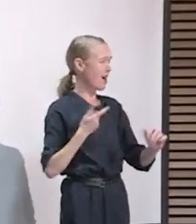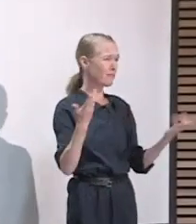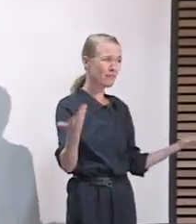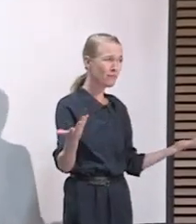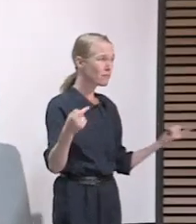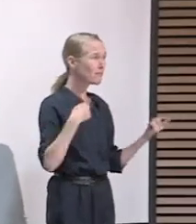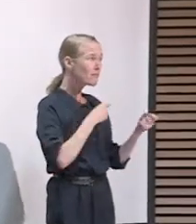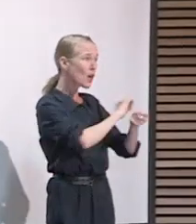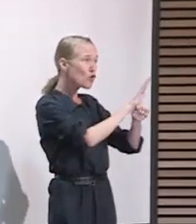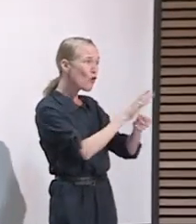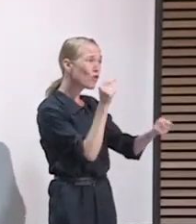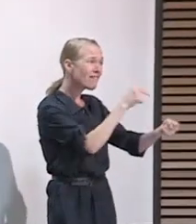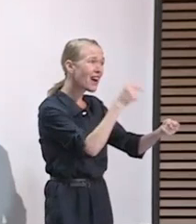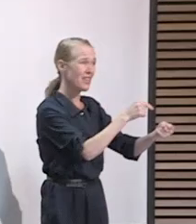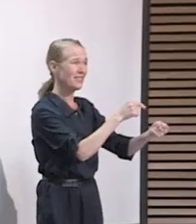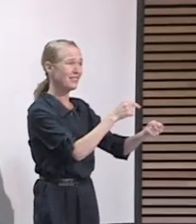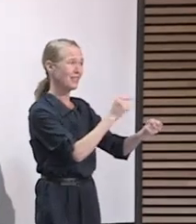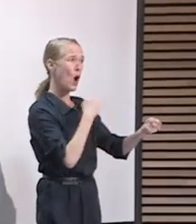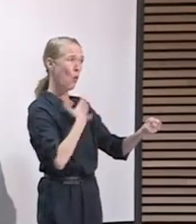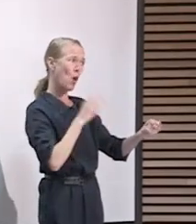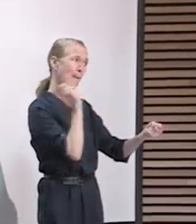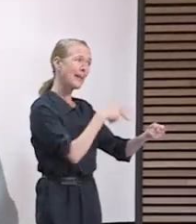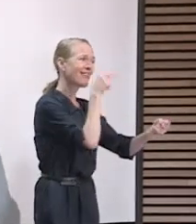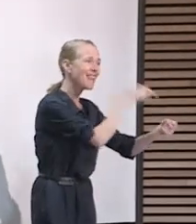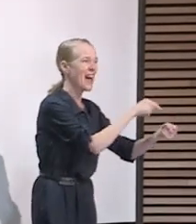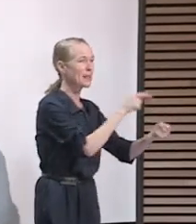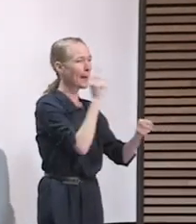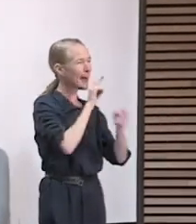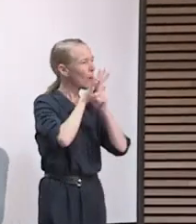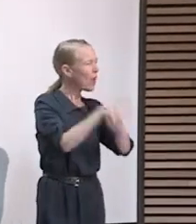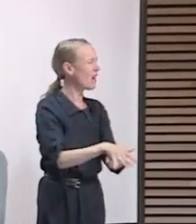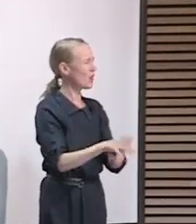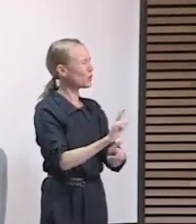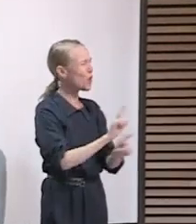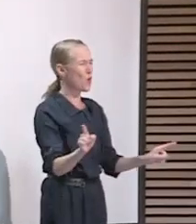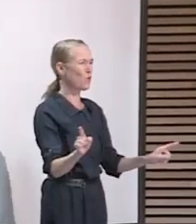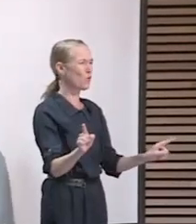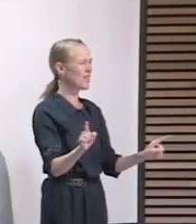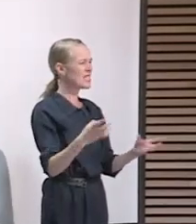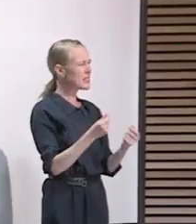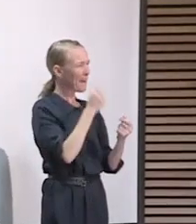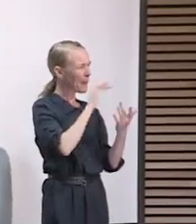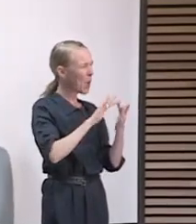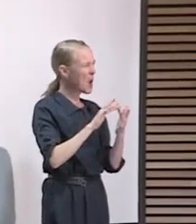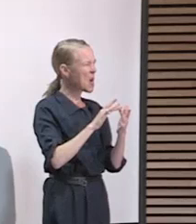Bloomfield made. Sorry, I have a very dry throat today. It is the virus that is the problem